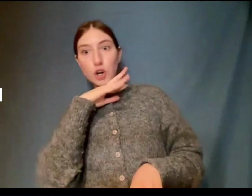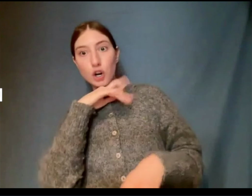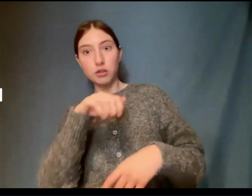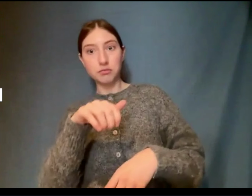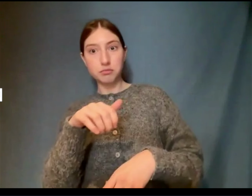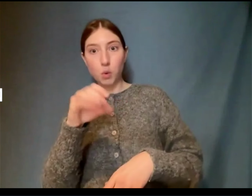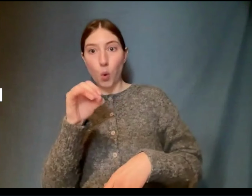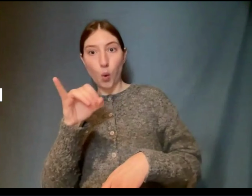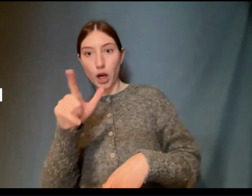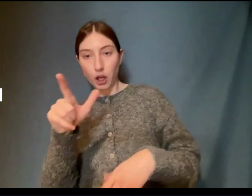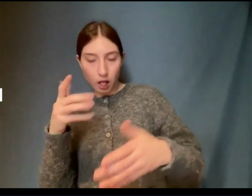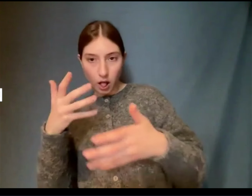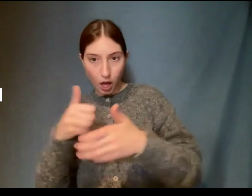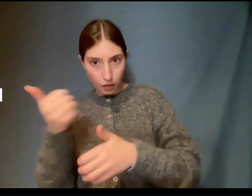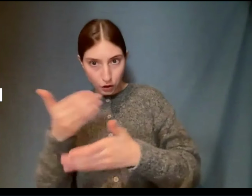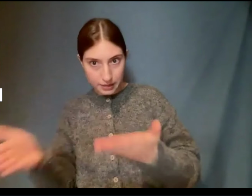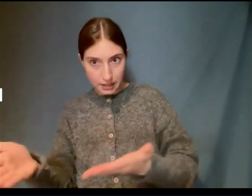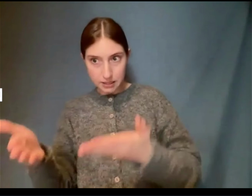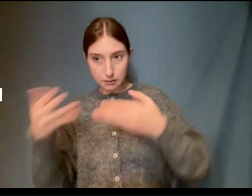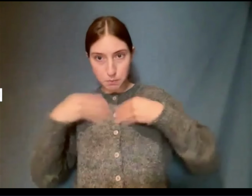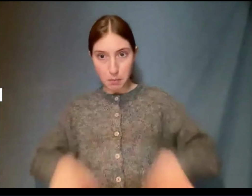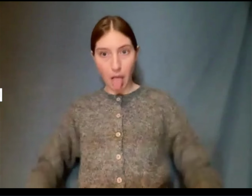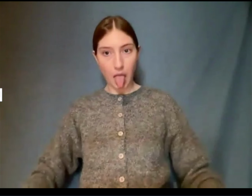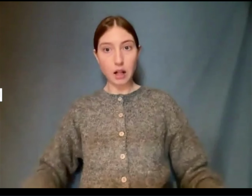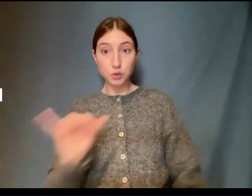It has oil in it. Well, it depends on the type of soap.